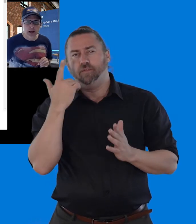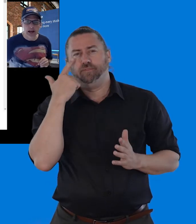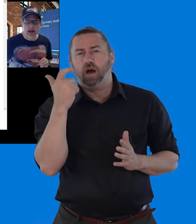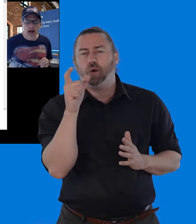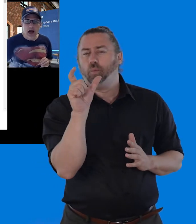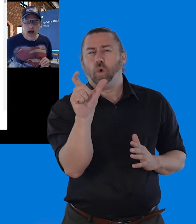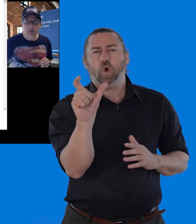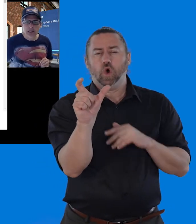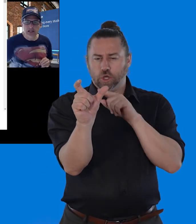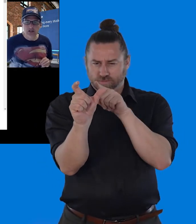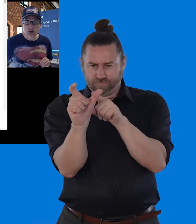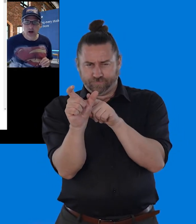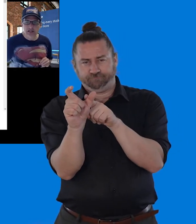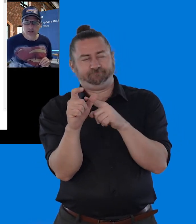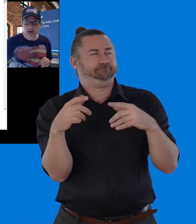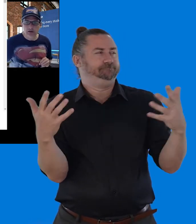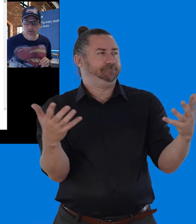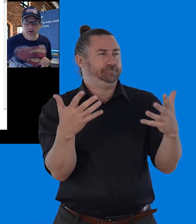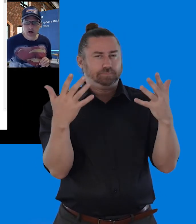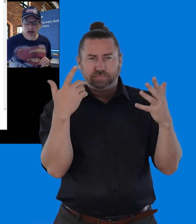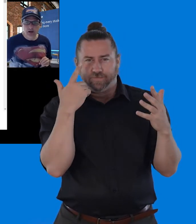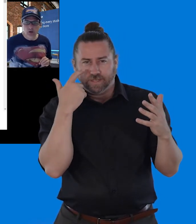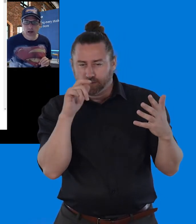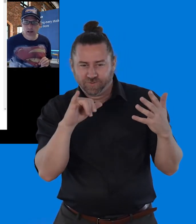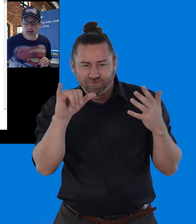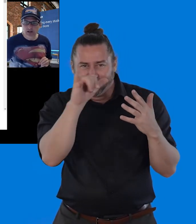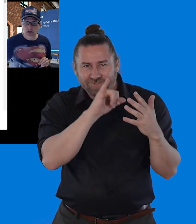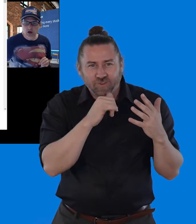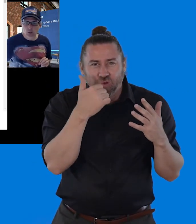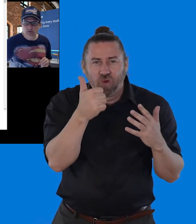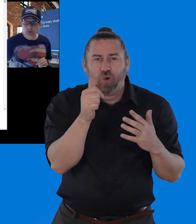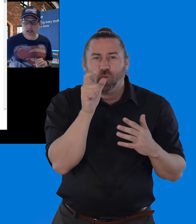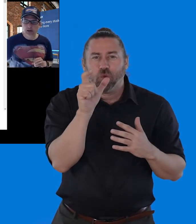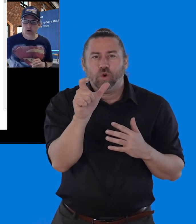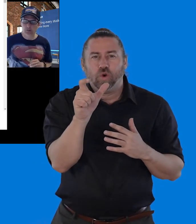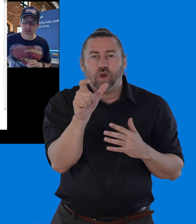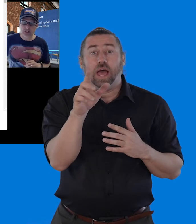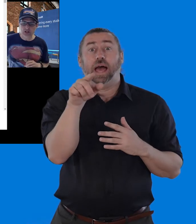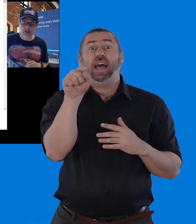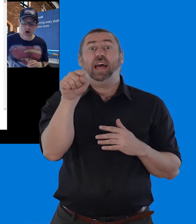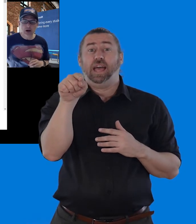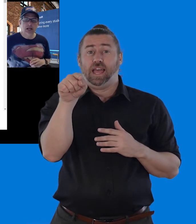OK, let's try and see if we can find one that's got one for me. Here we go. Research researchers got one.